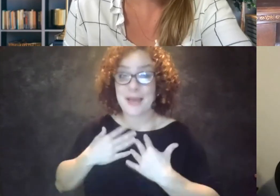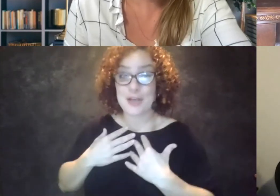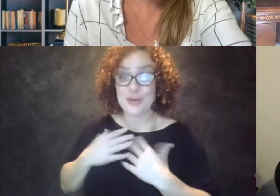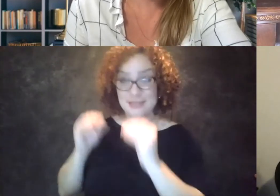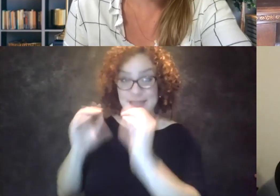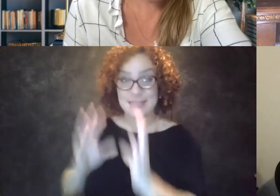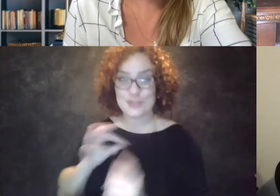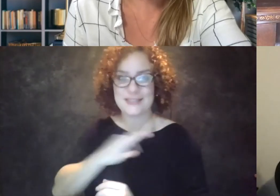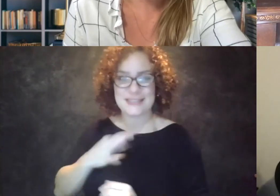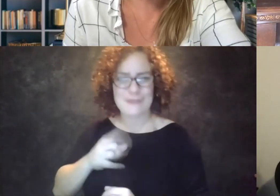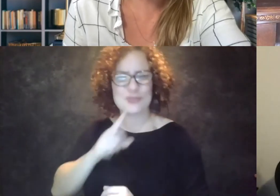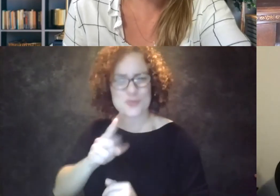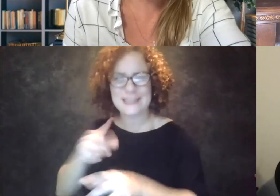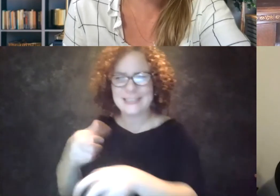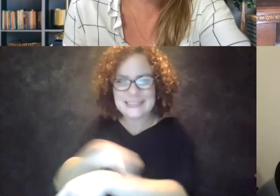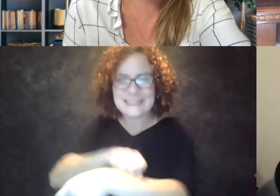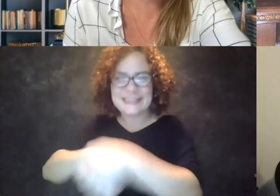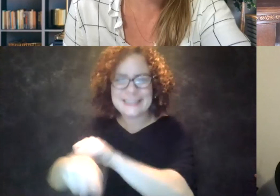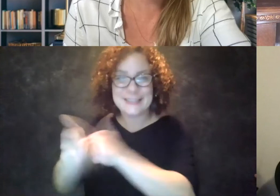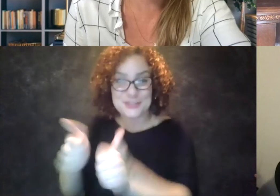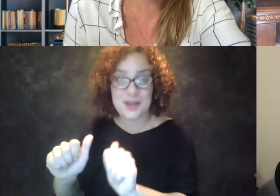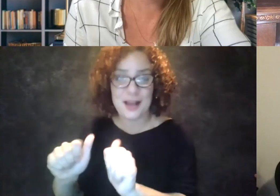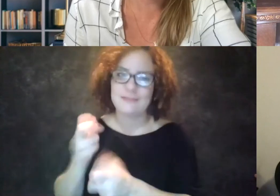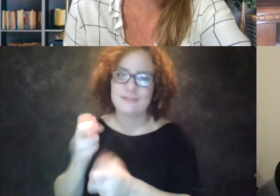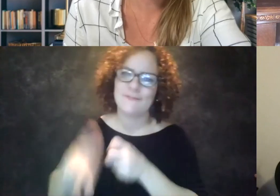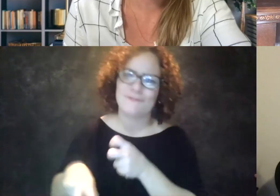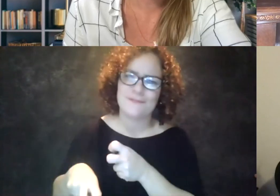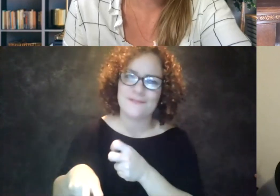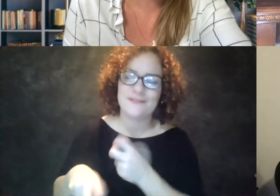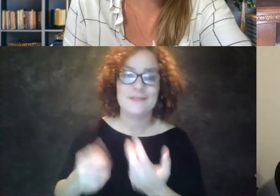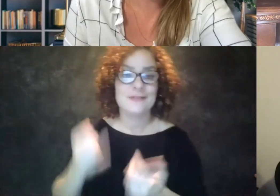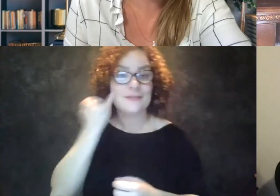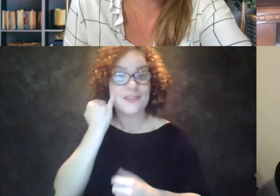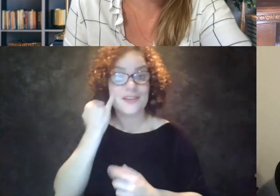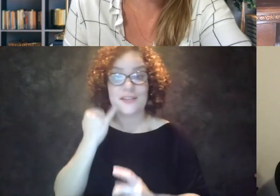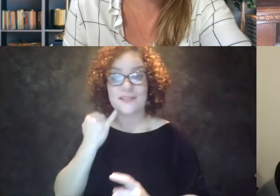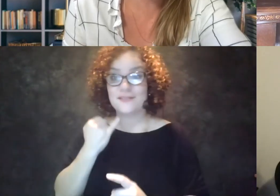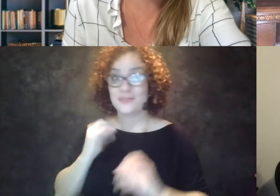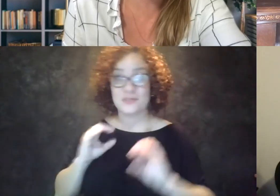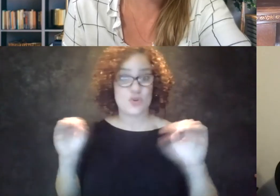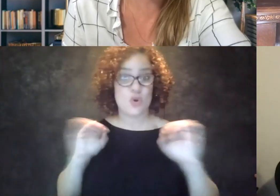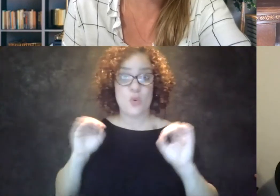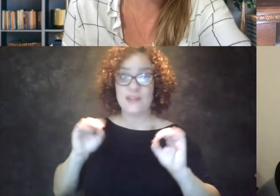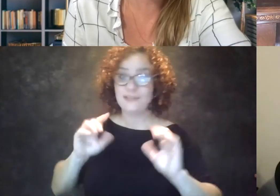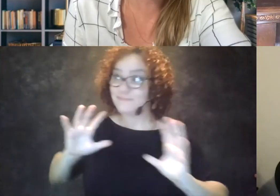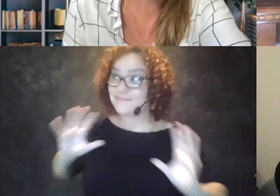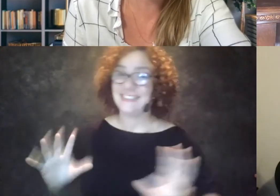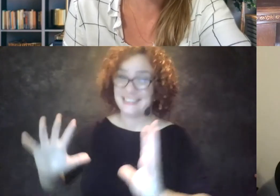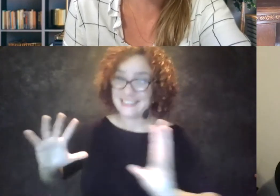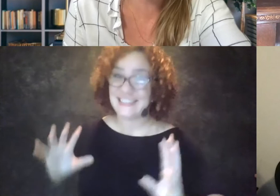can be really hard cuz if you don't have someone on campus pushing for it I do think that makes